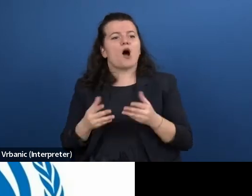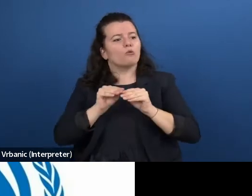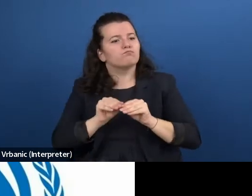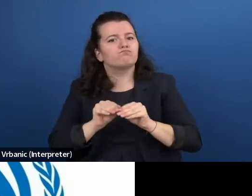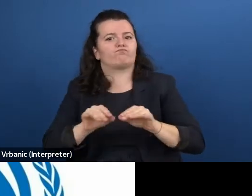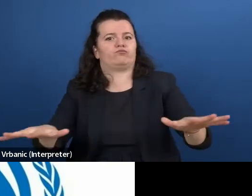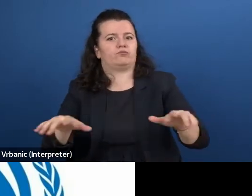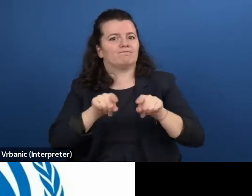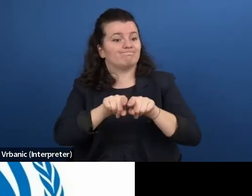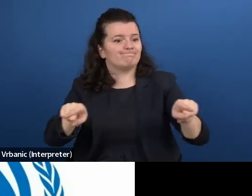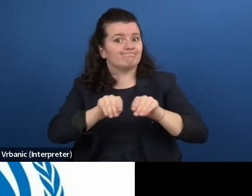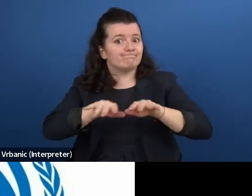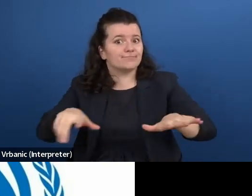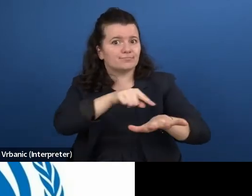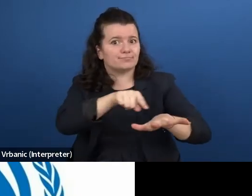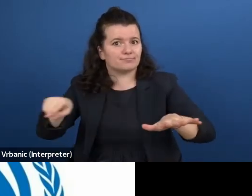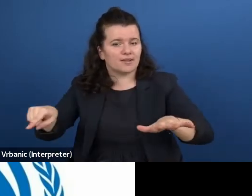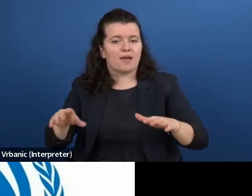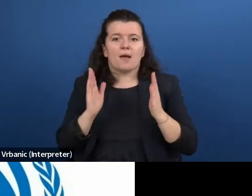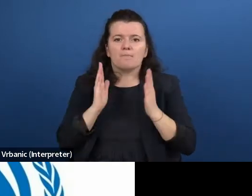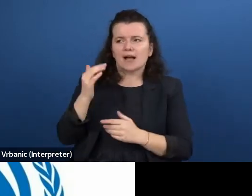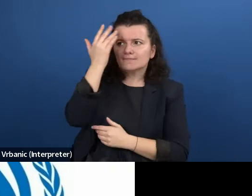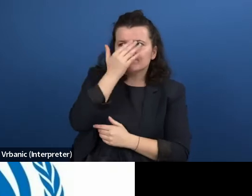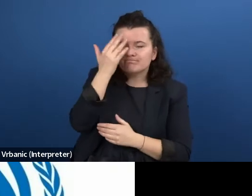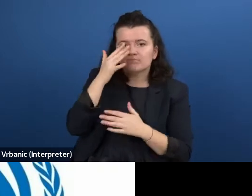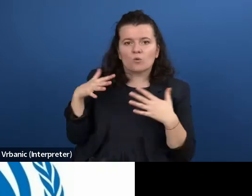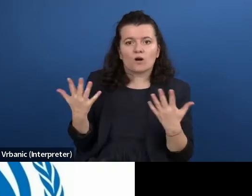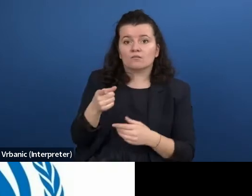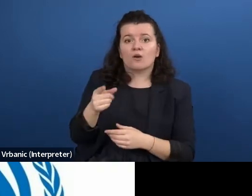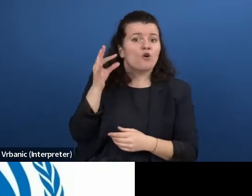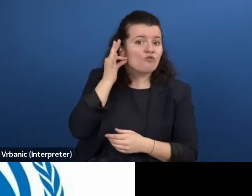to increase risks of exploitation for women and girls with disabilities.